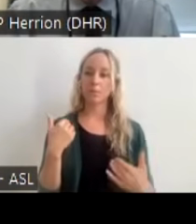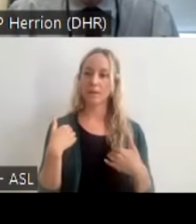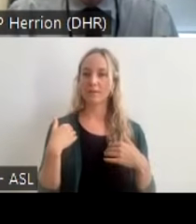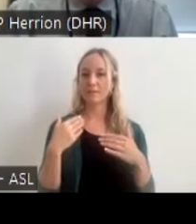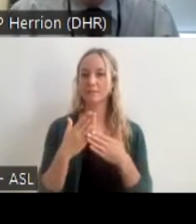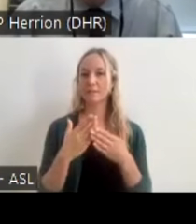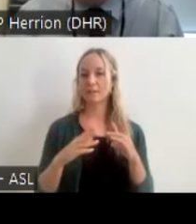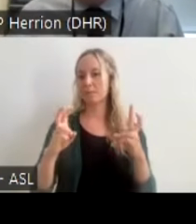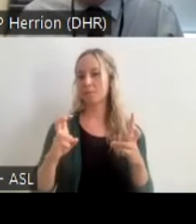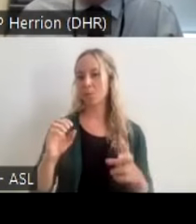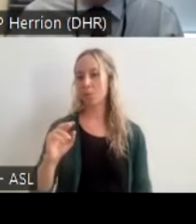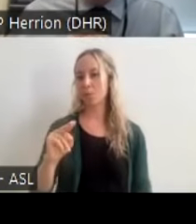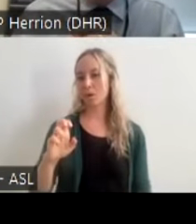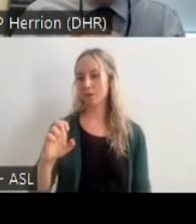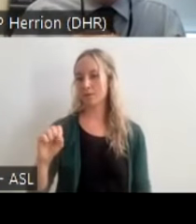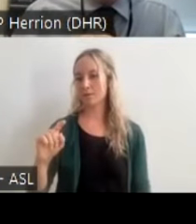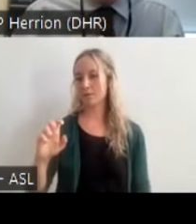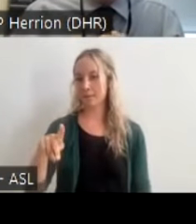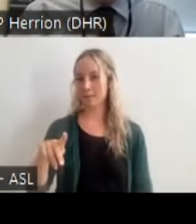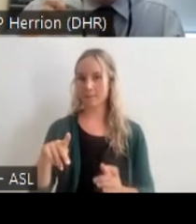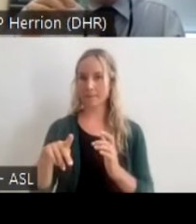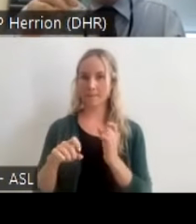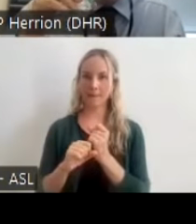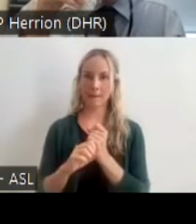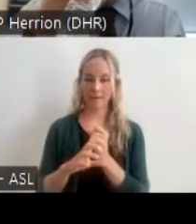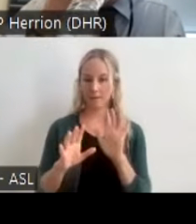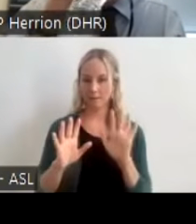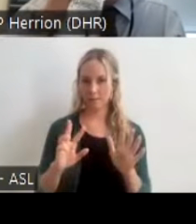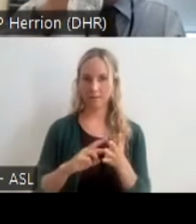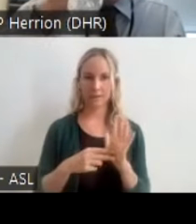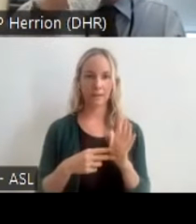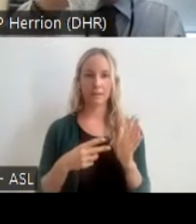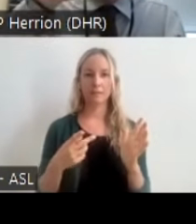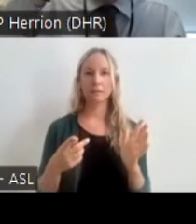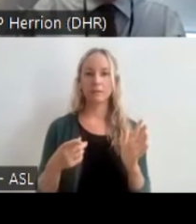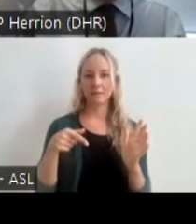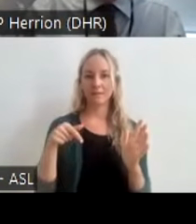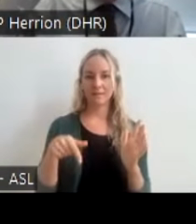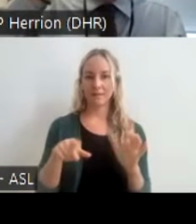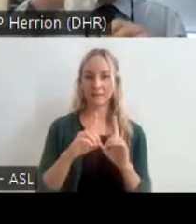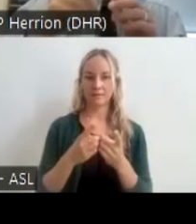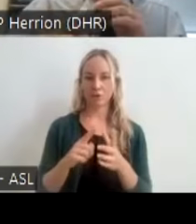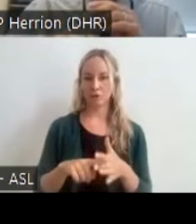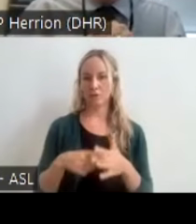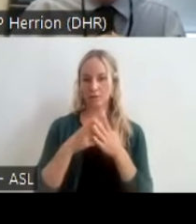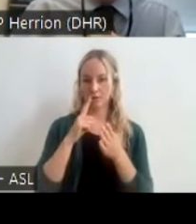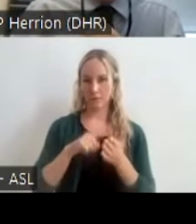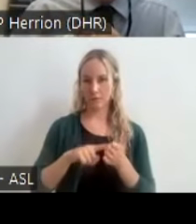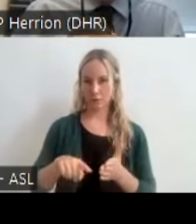Investigations Unit, So that unit is dedicated to doing pattern and practice of discrimination, Impact work